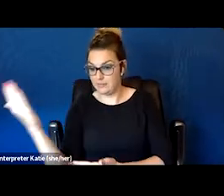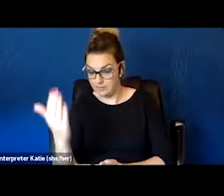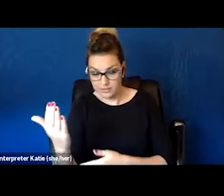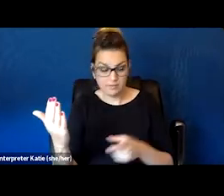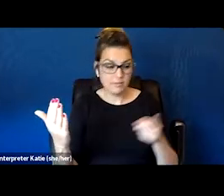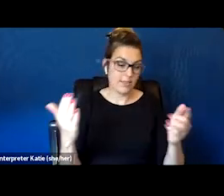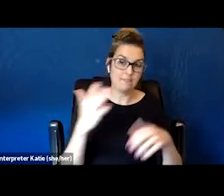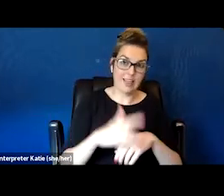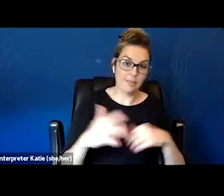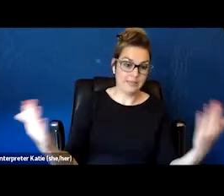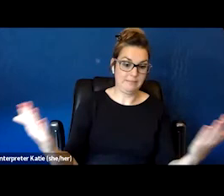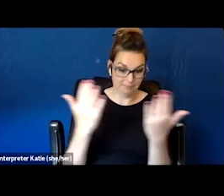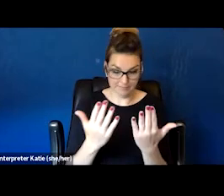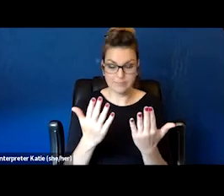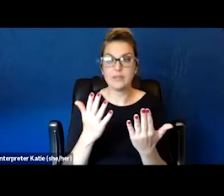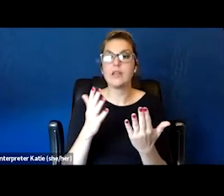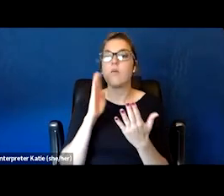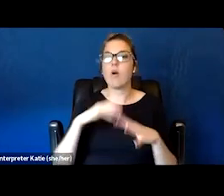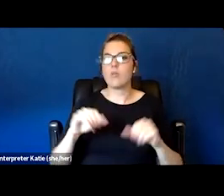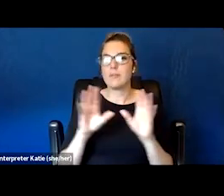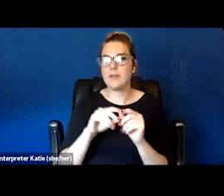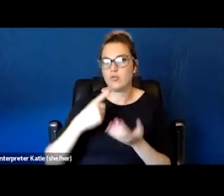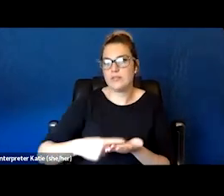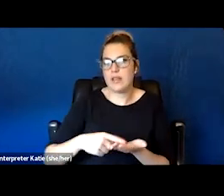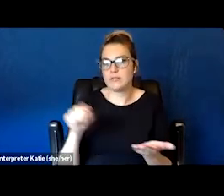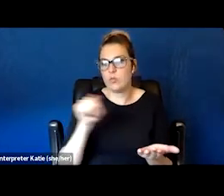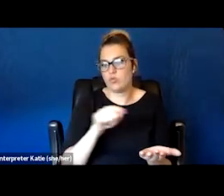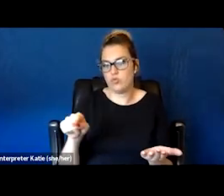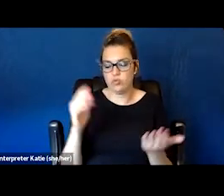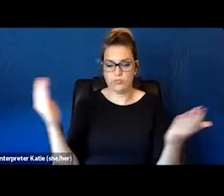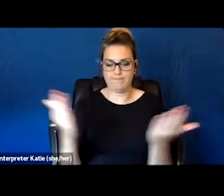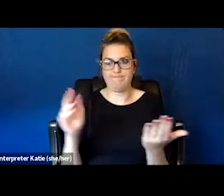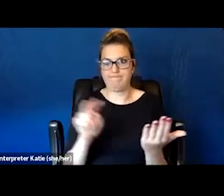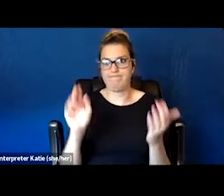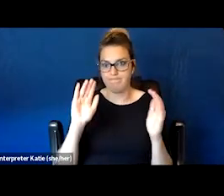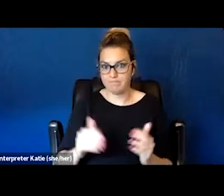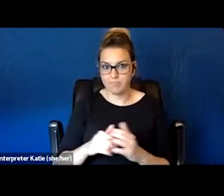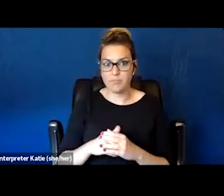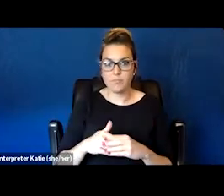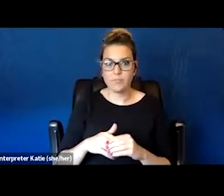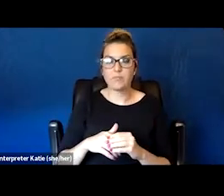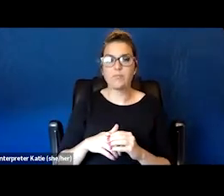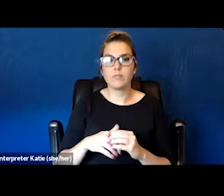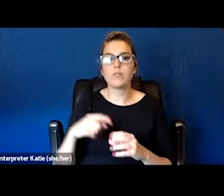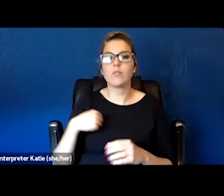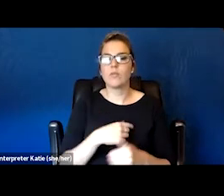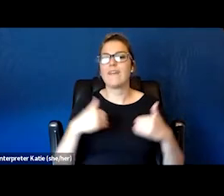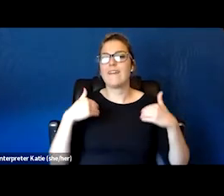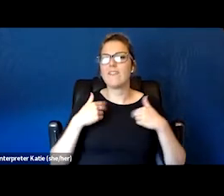in Public Health and Behavioral Health. So we have a whole person care pilot, we call it Community Connect in our community.